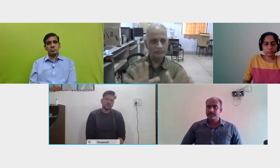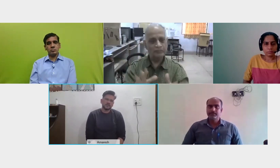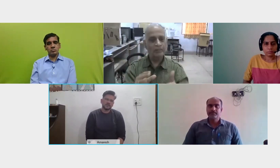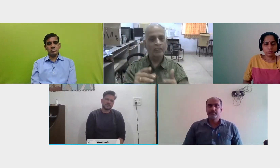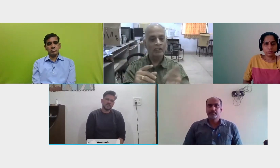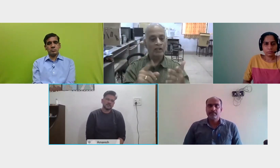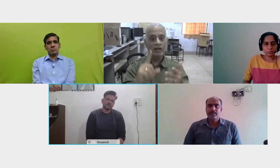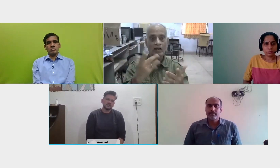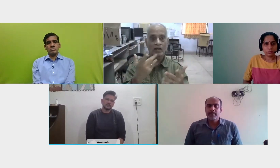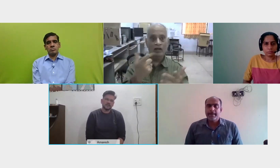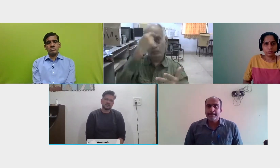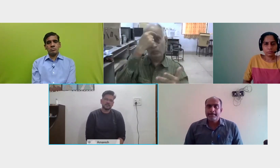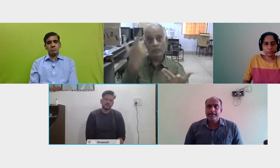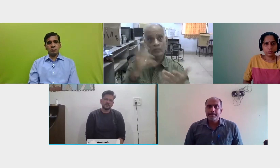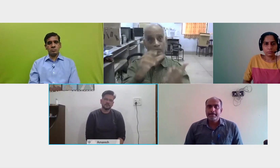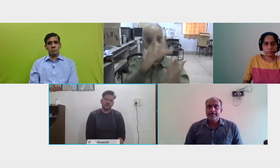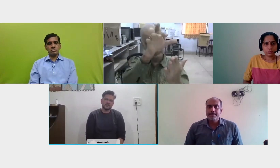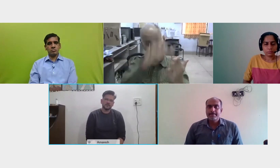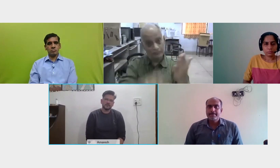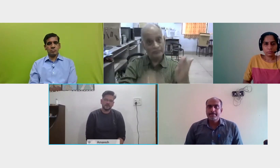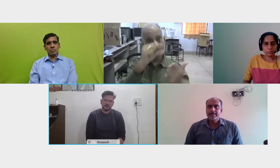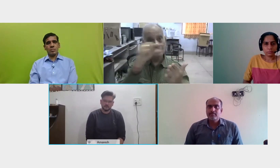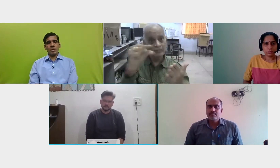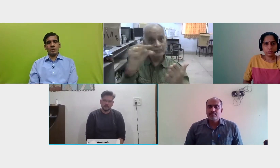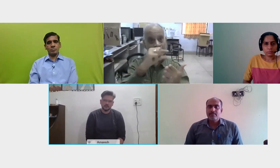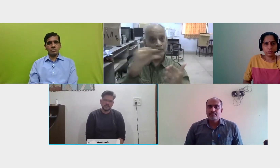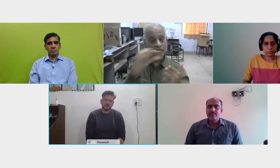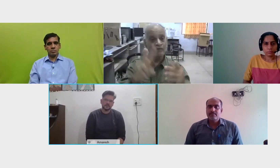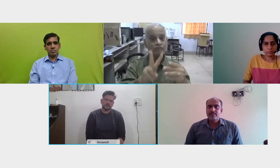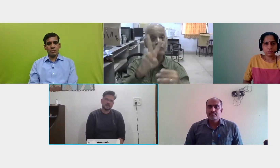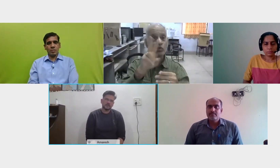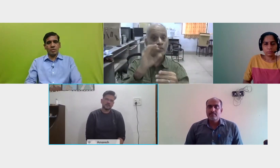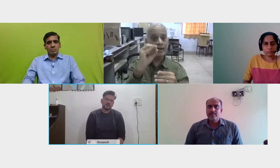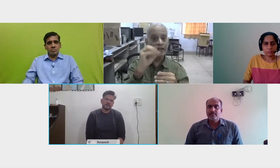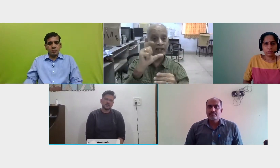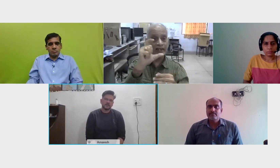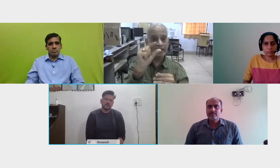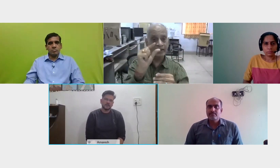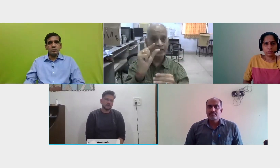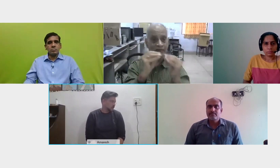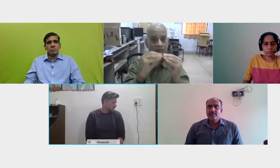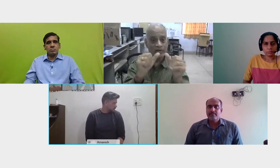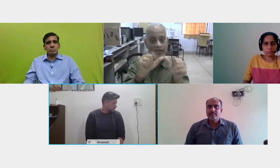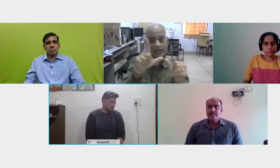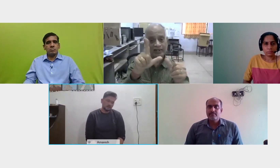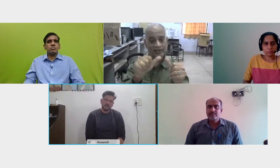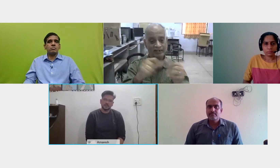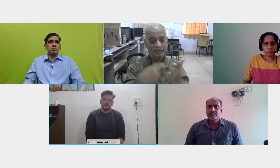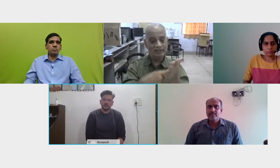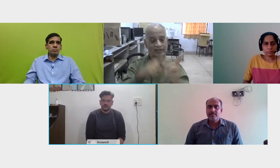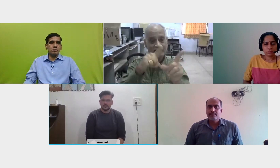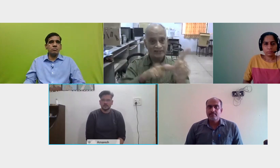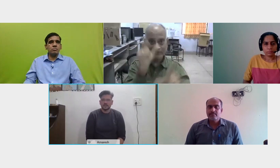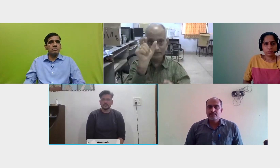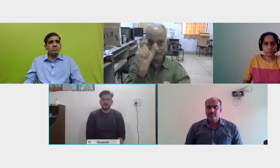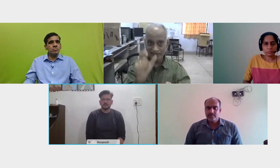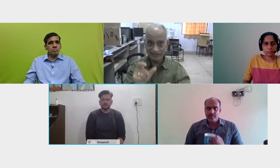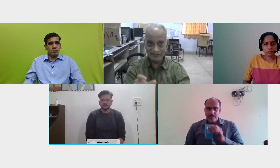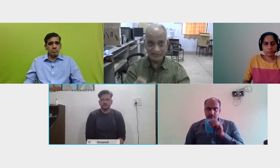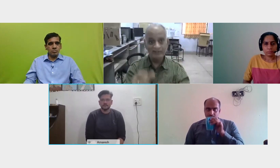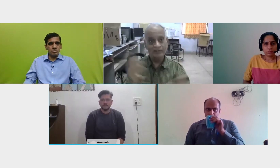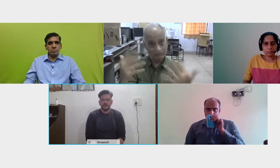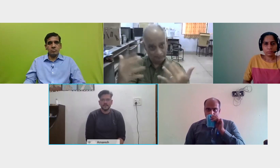we did was we started taking still photographs of signers and we have made a list of lexicon